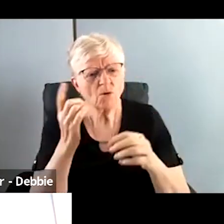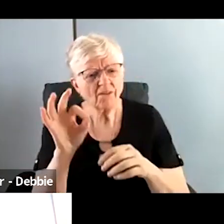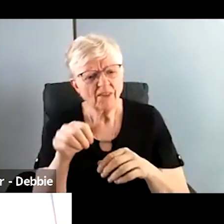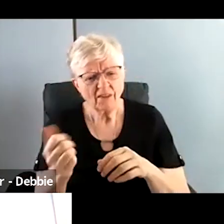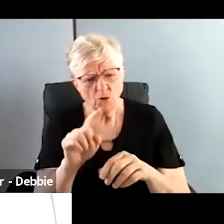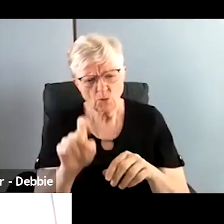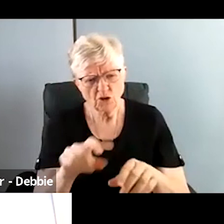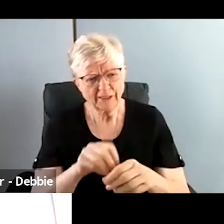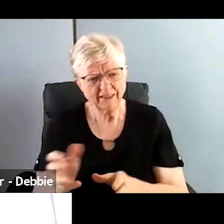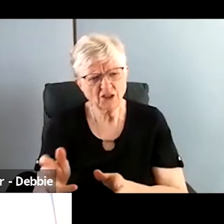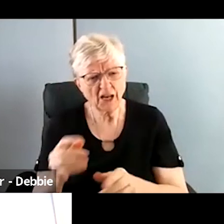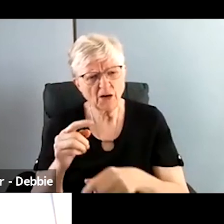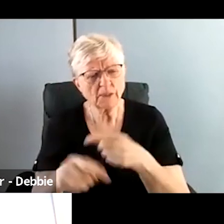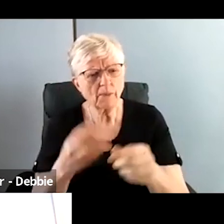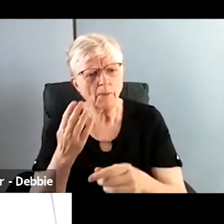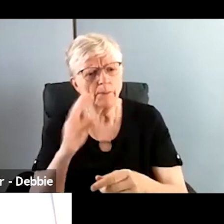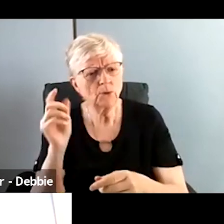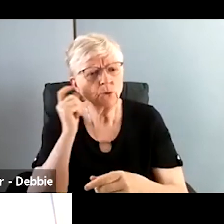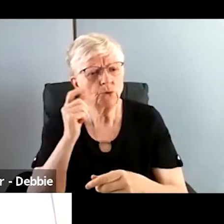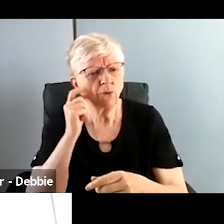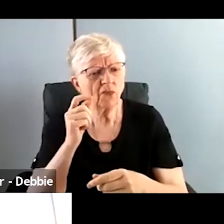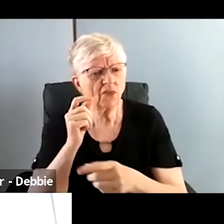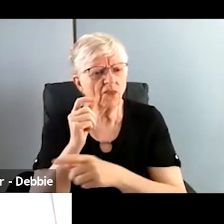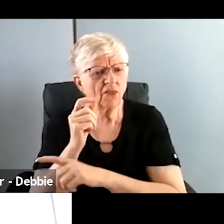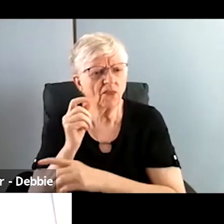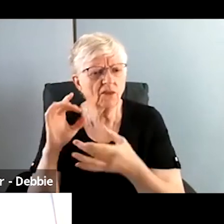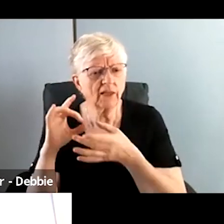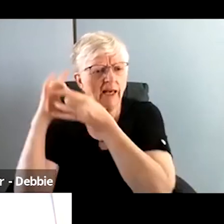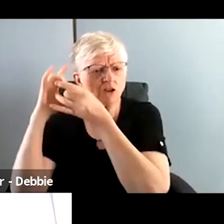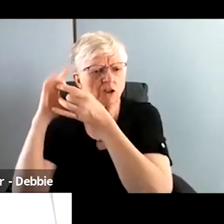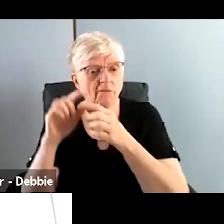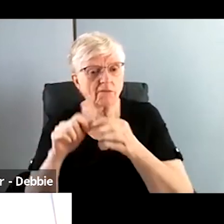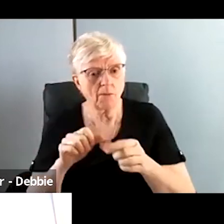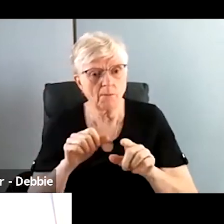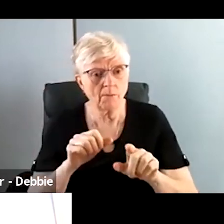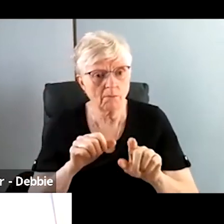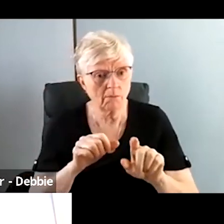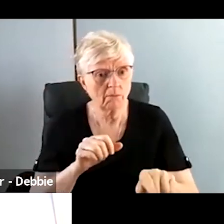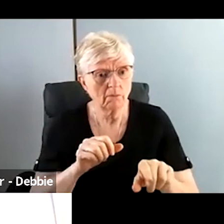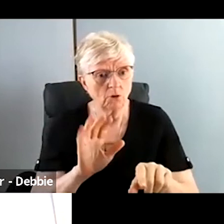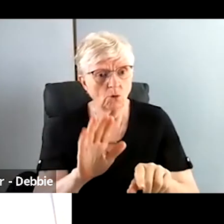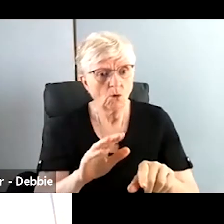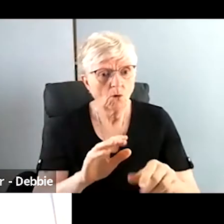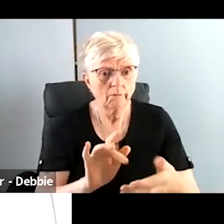THE CHAT WAS AROUND BLUETOOTH CONNECTION FROM THE DEVICE TO THE HEARING AIDS